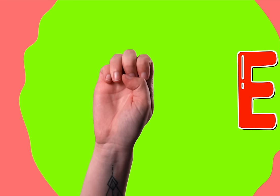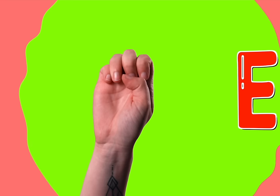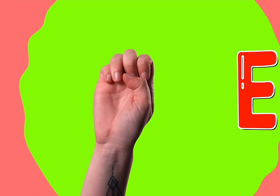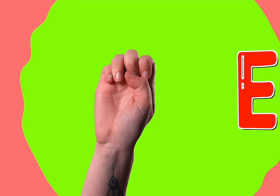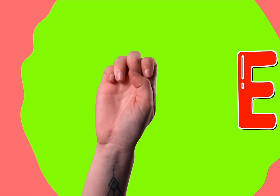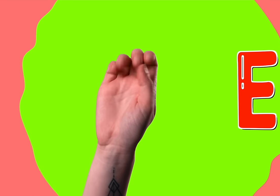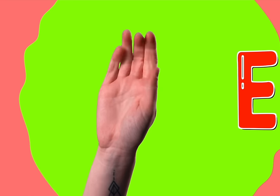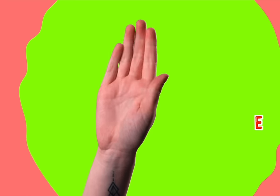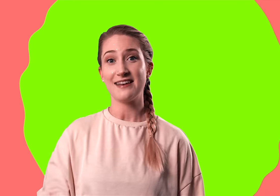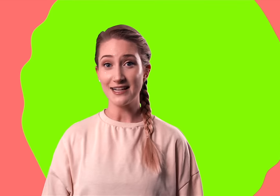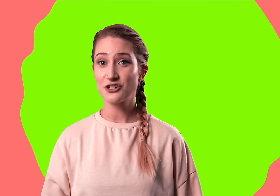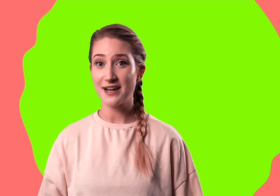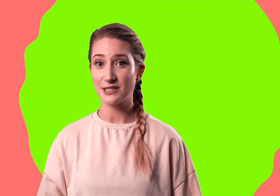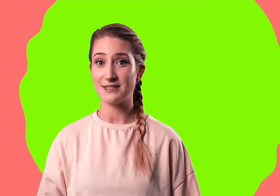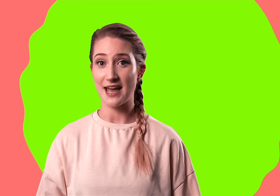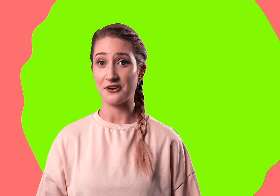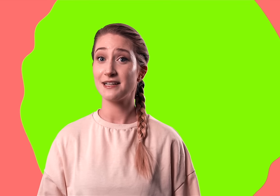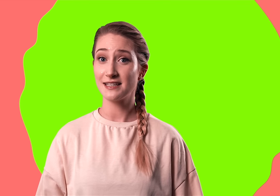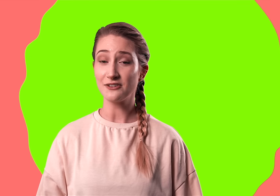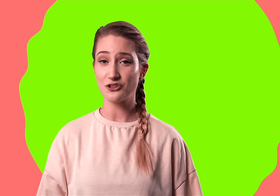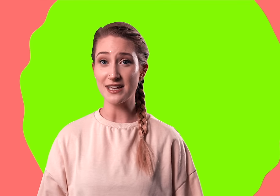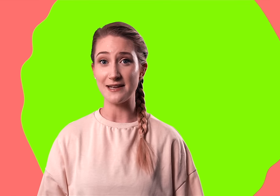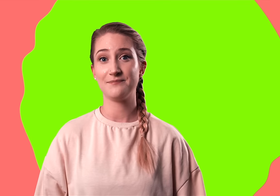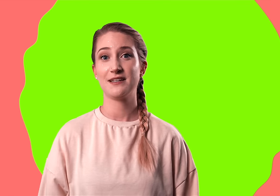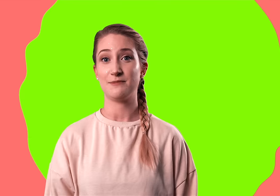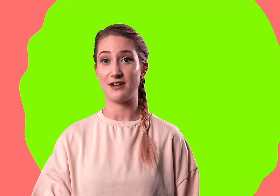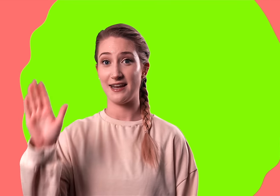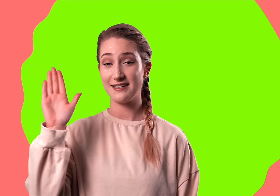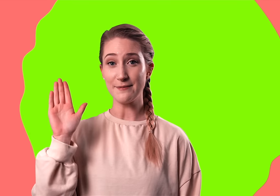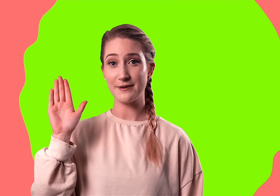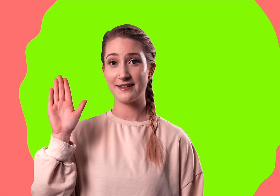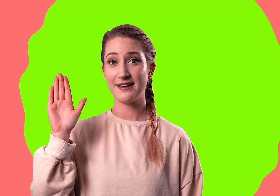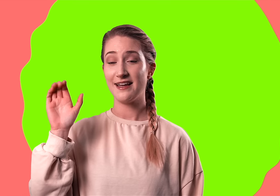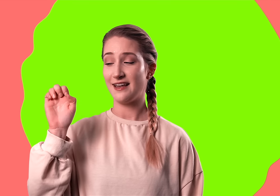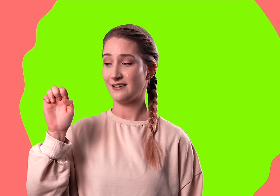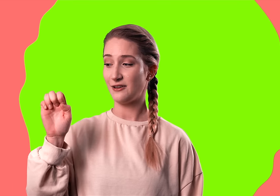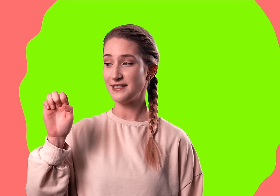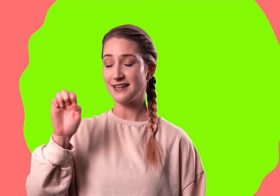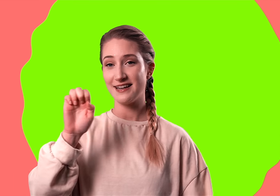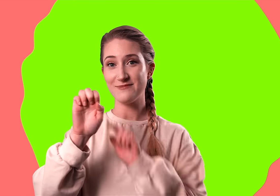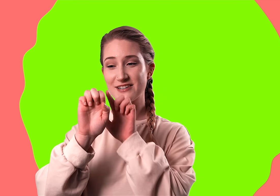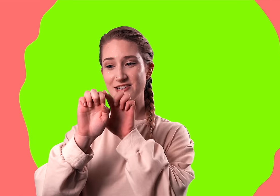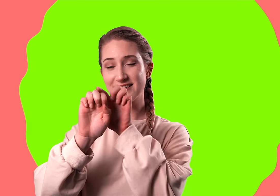E. Now let's try this one together. It's a little tricky. Put your hand up, and close it, and make sure you can